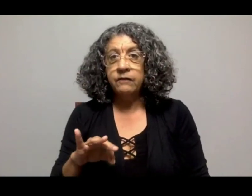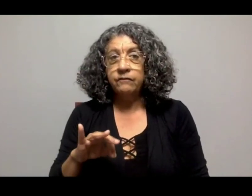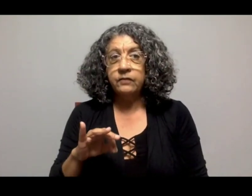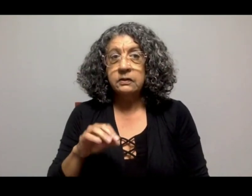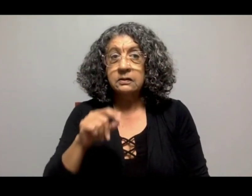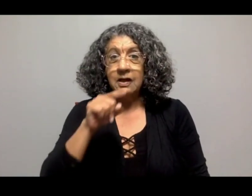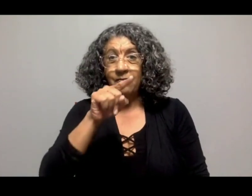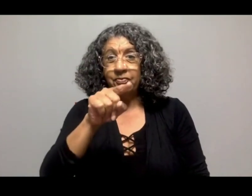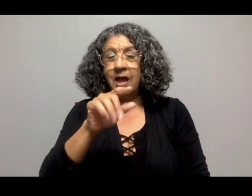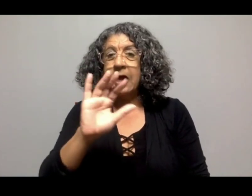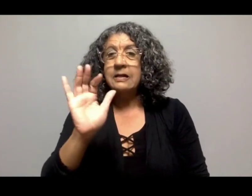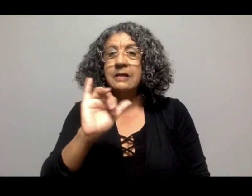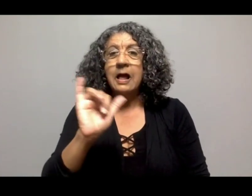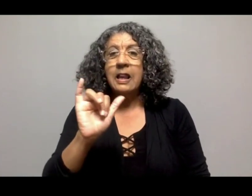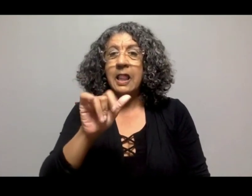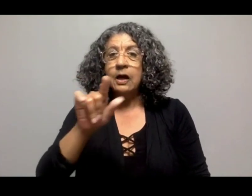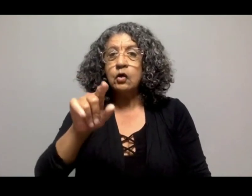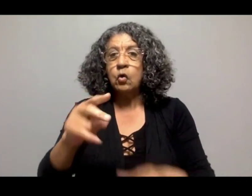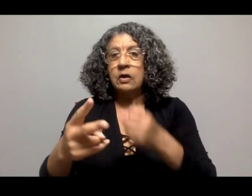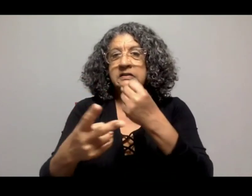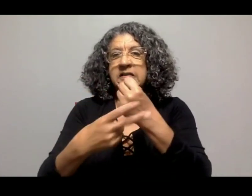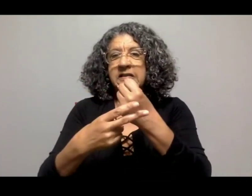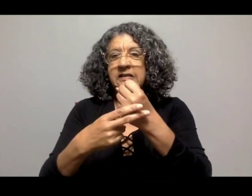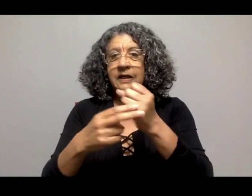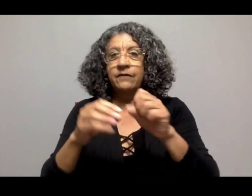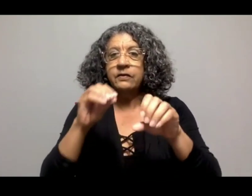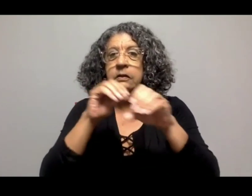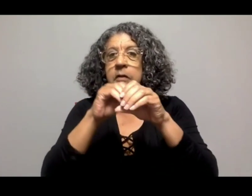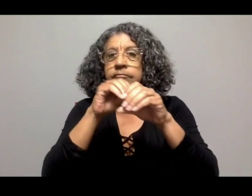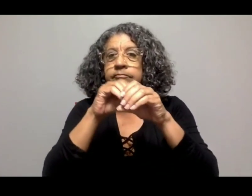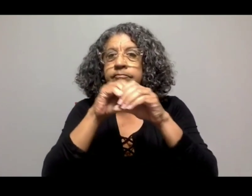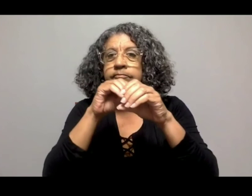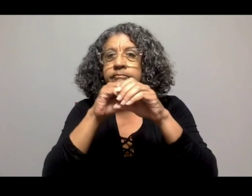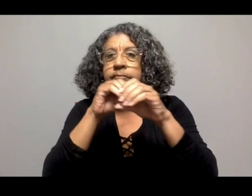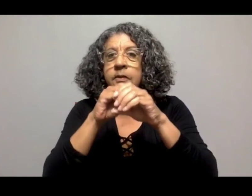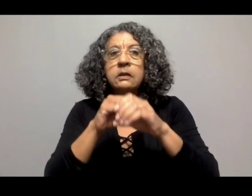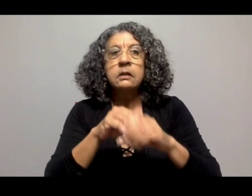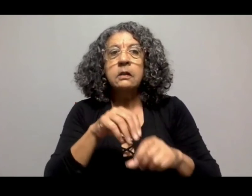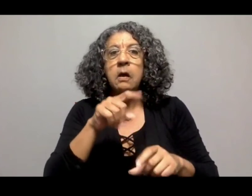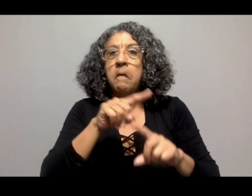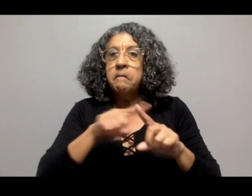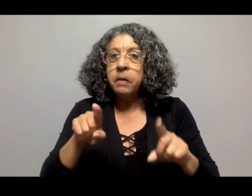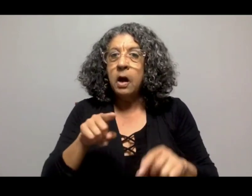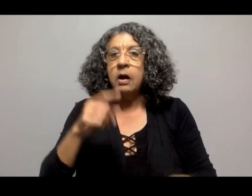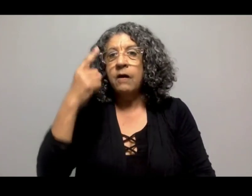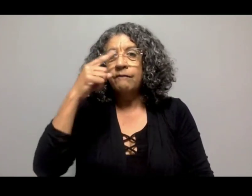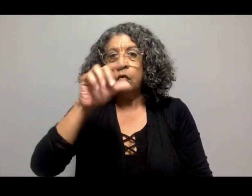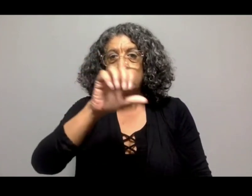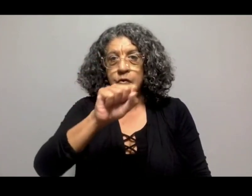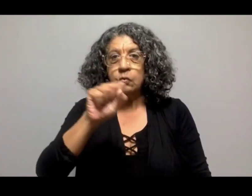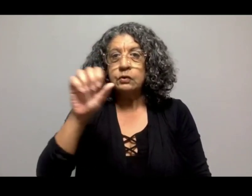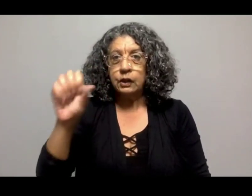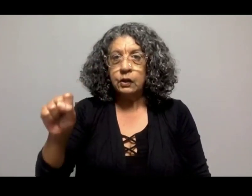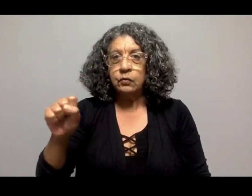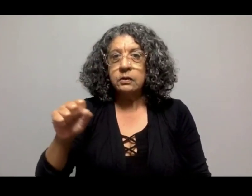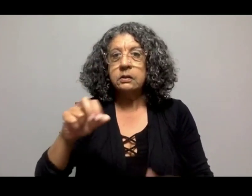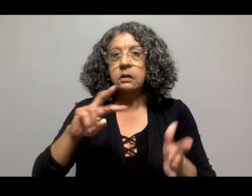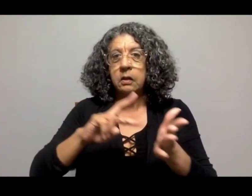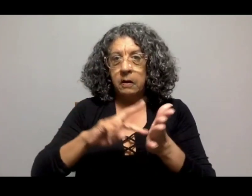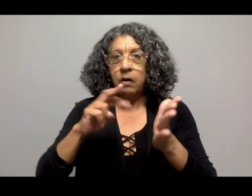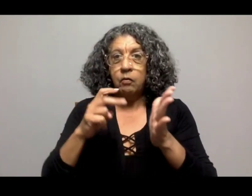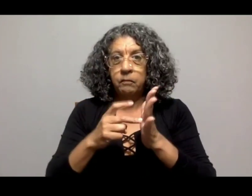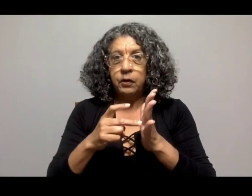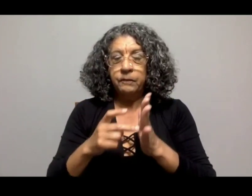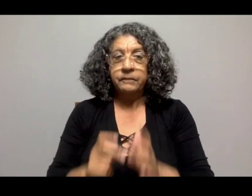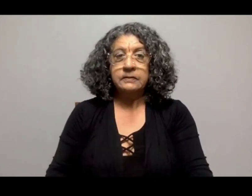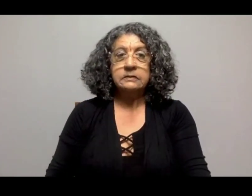and beneficial it's like you're saving. Investing your money but it's for social security purposes.